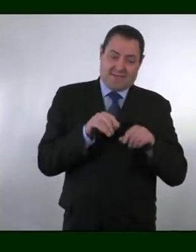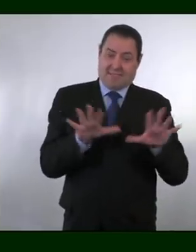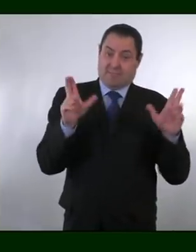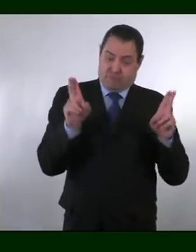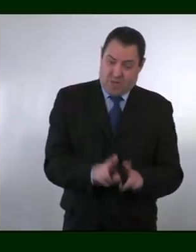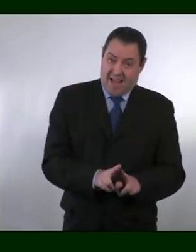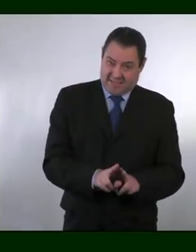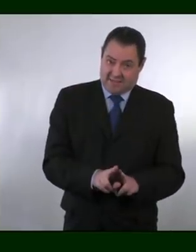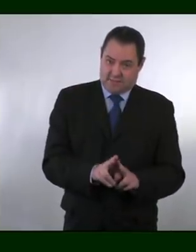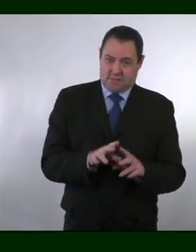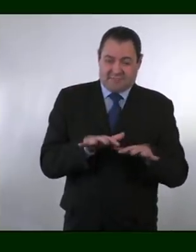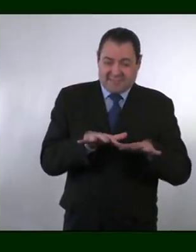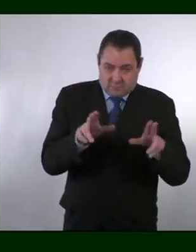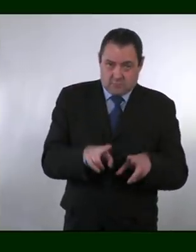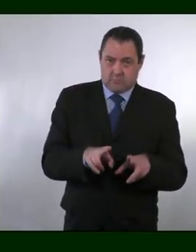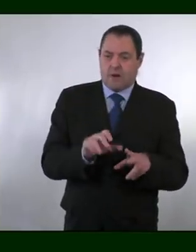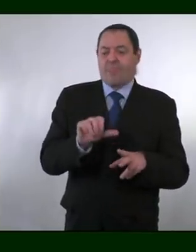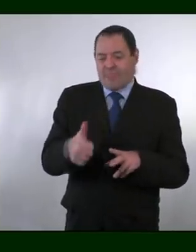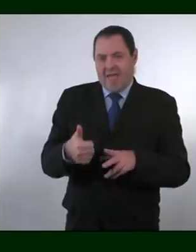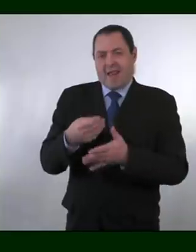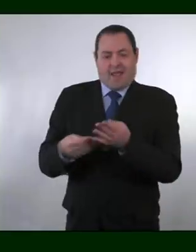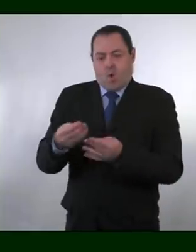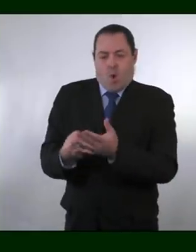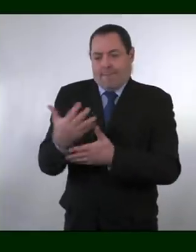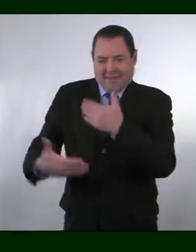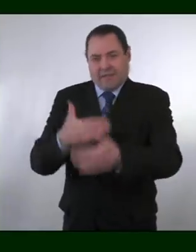to try to get the economy moving in a way that I am sure he would like.